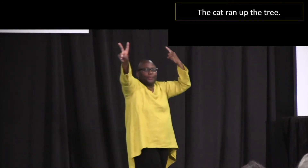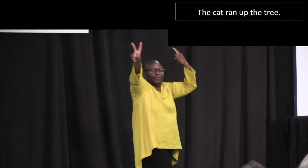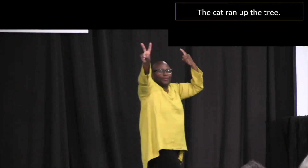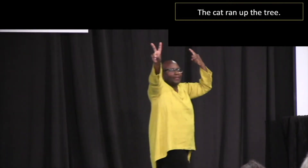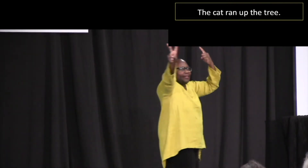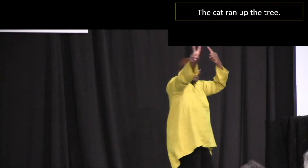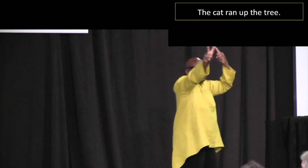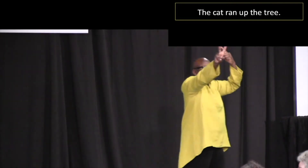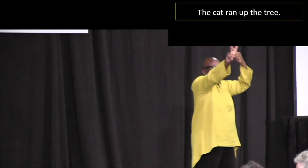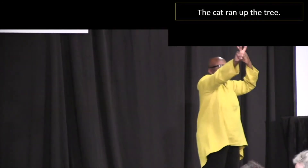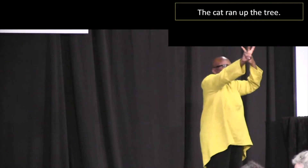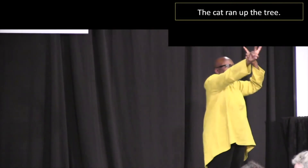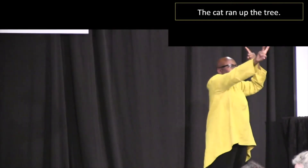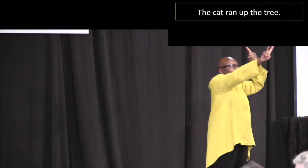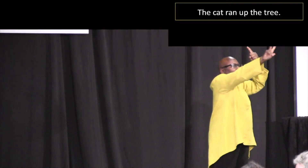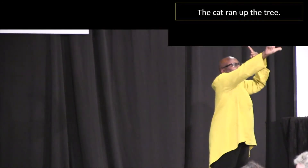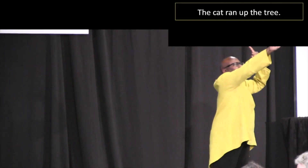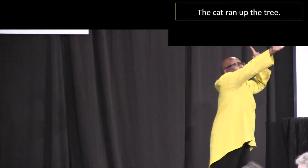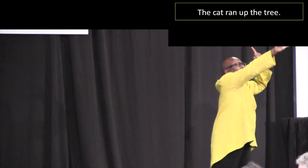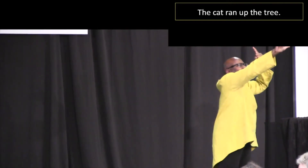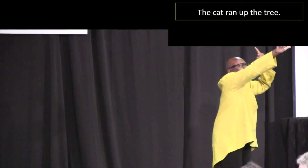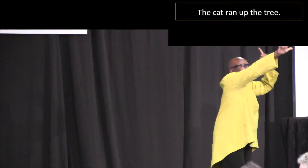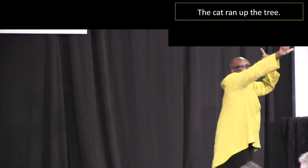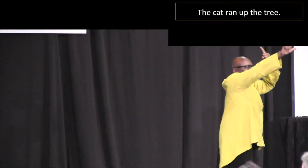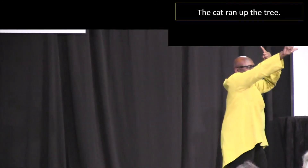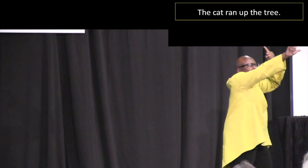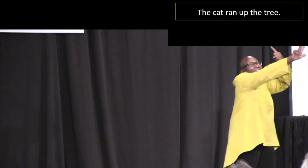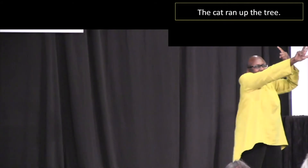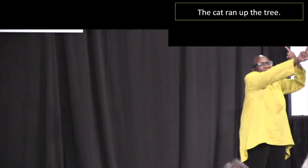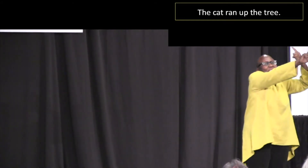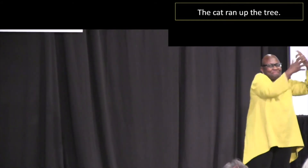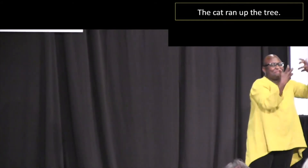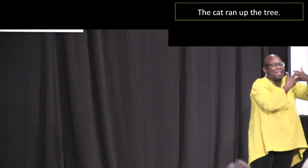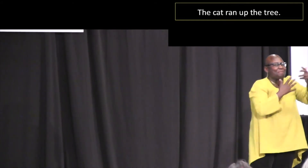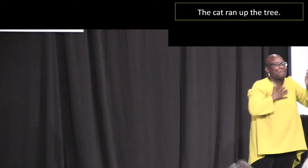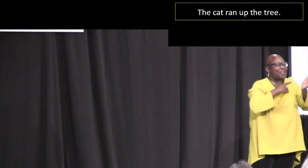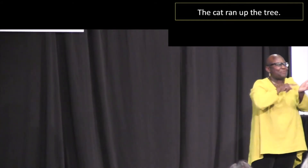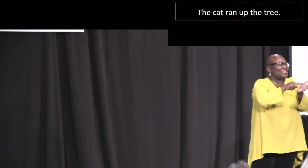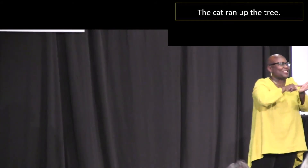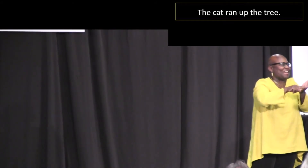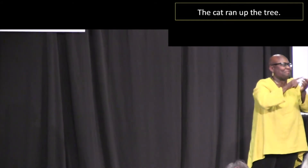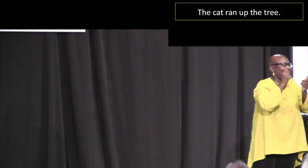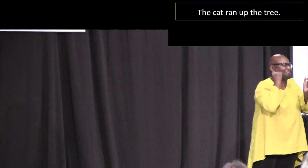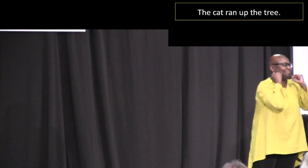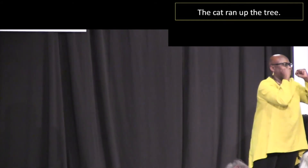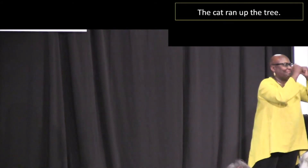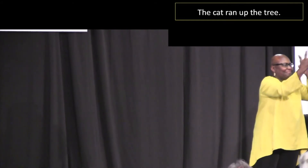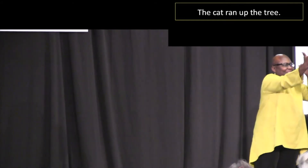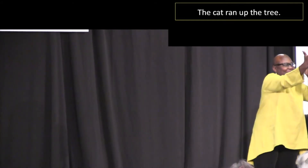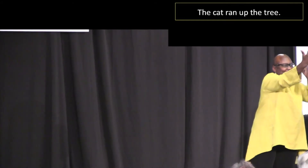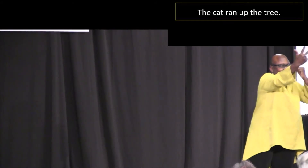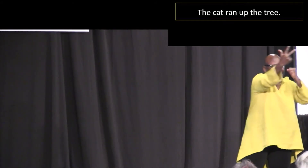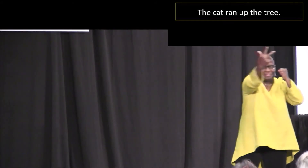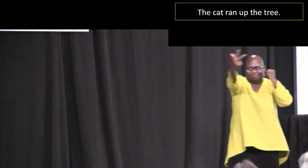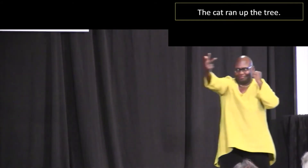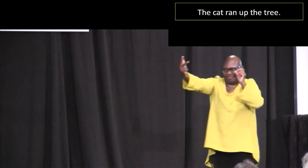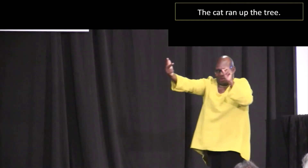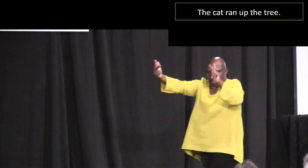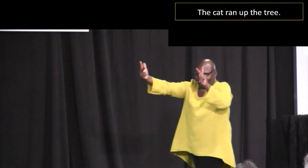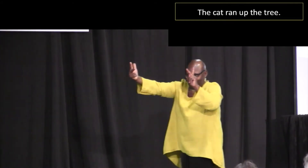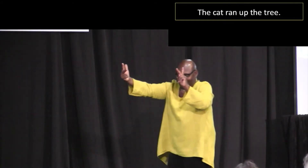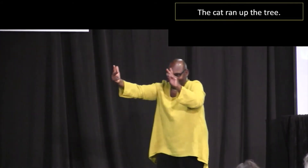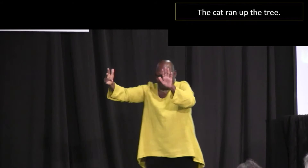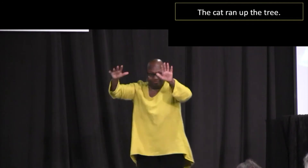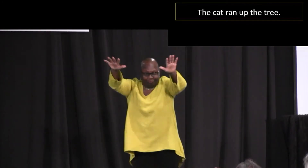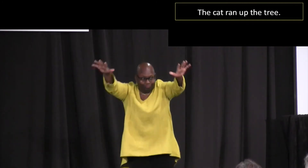The cat ran up the tree. Go! Okay, now I have some questions for you.